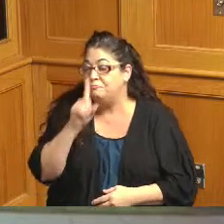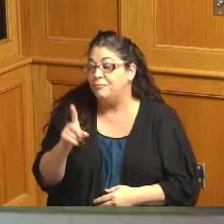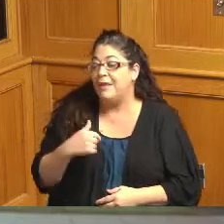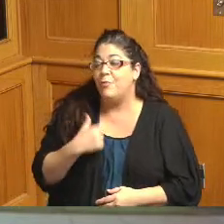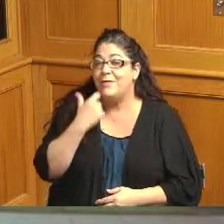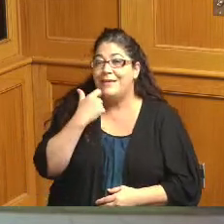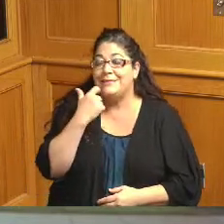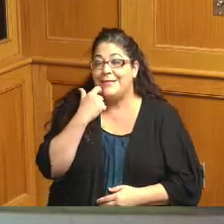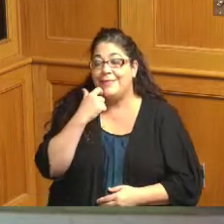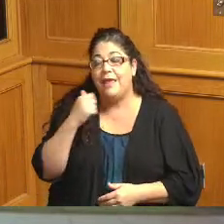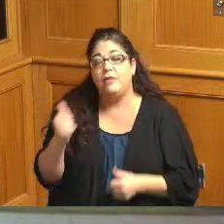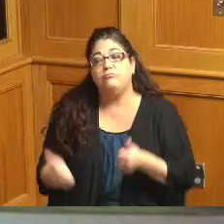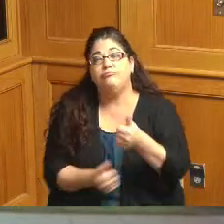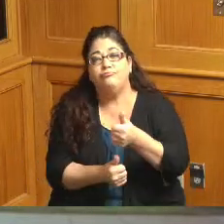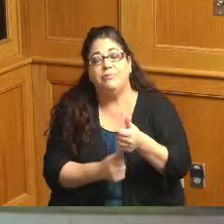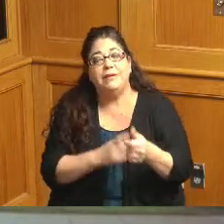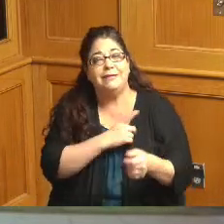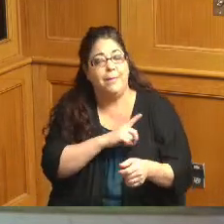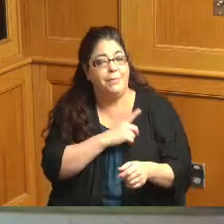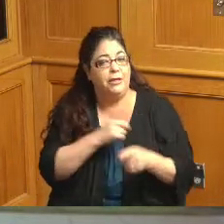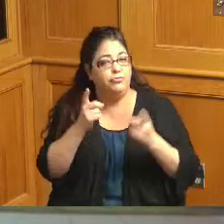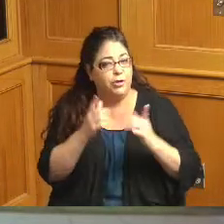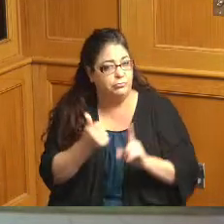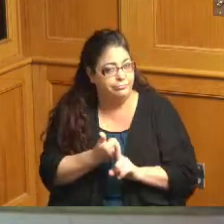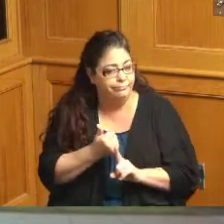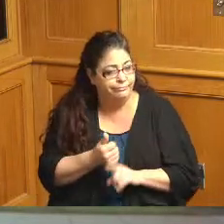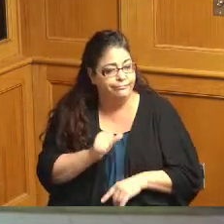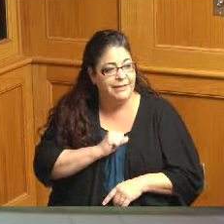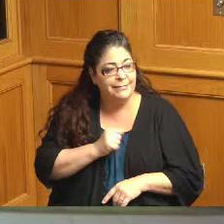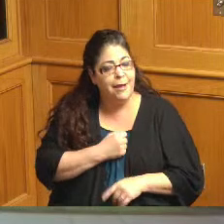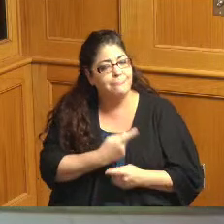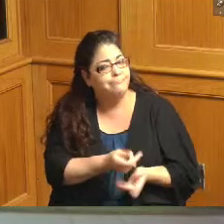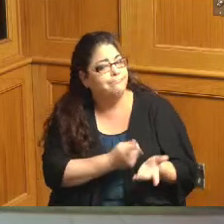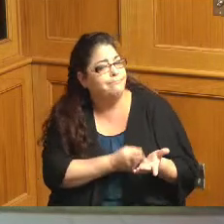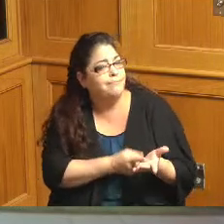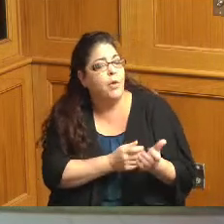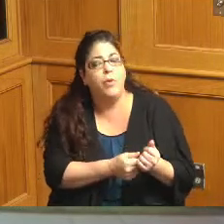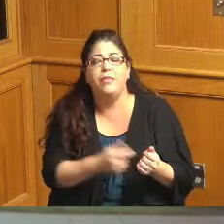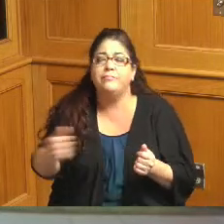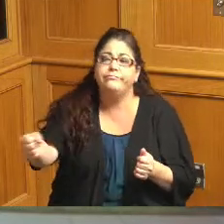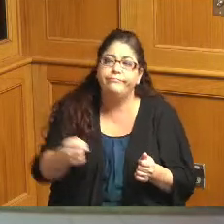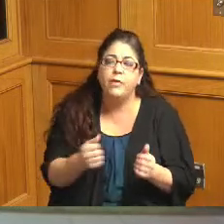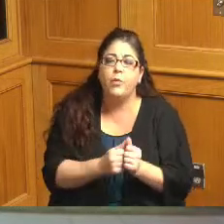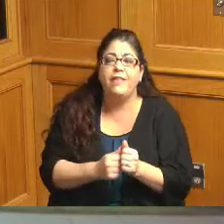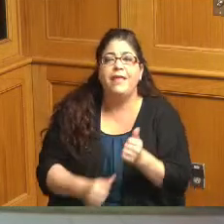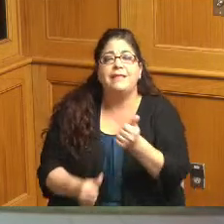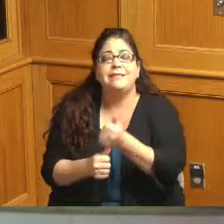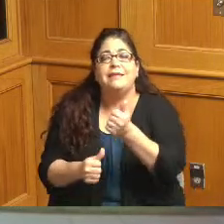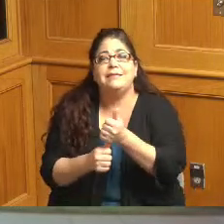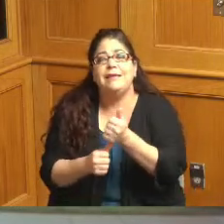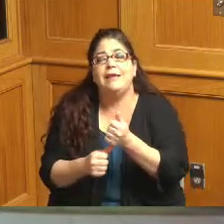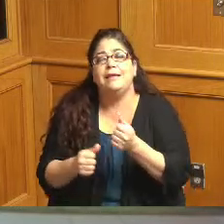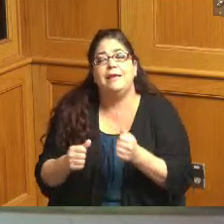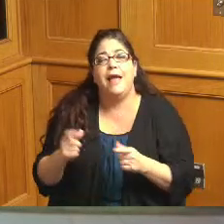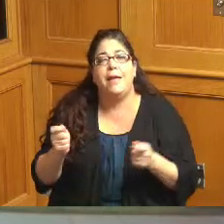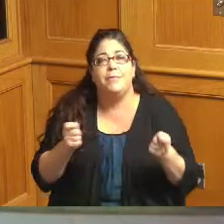Director and I have had a discussion with the Assistant Administrator Mr Bruggen we're actually